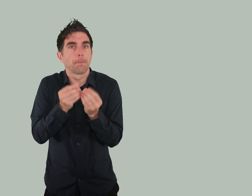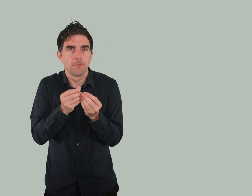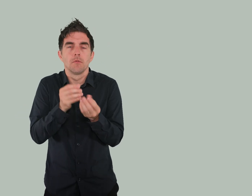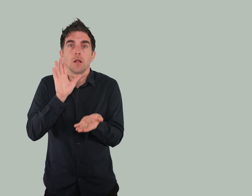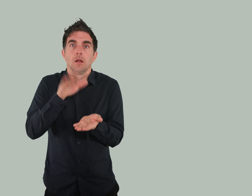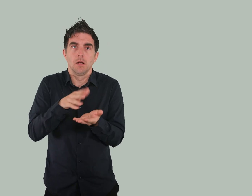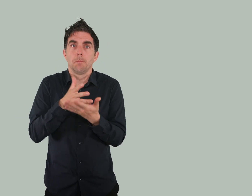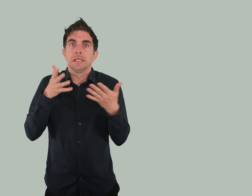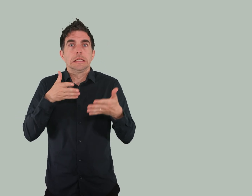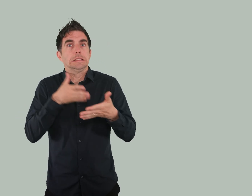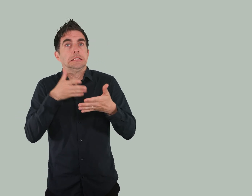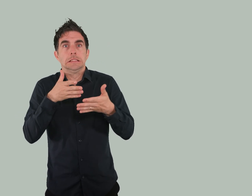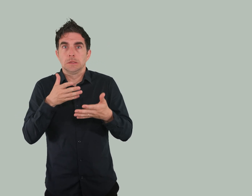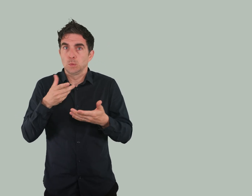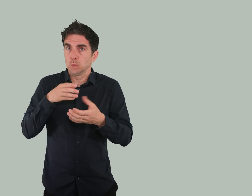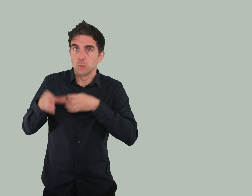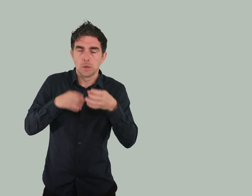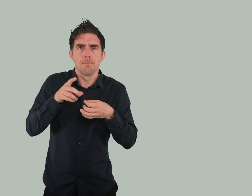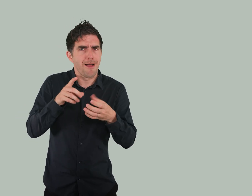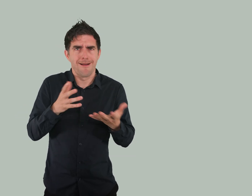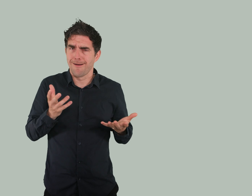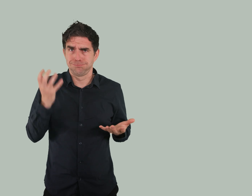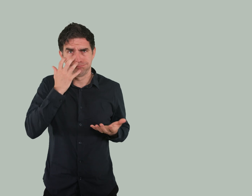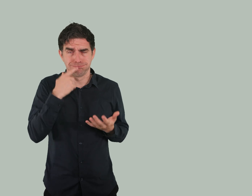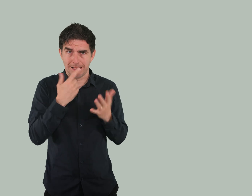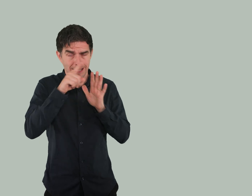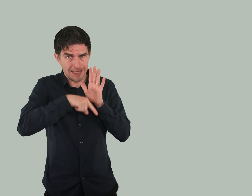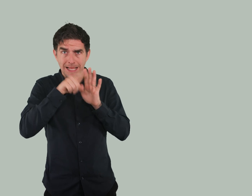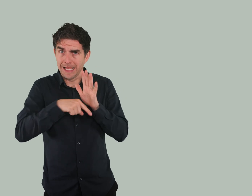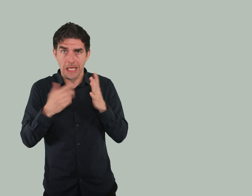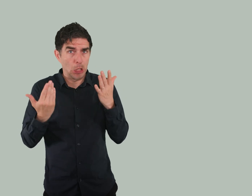may have helpfully reduced the biggest barrier to hiring